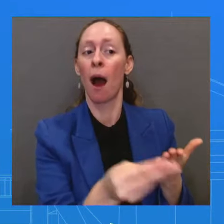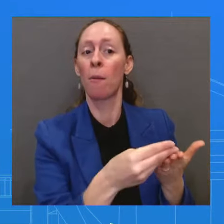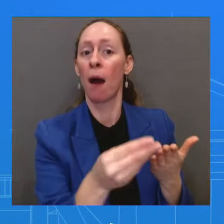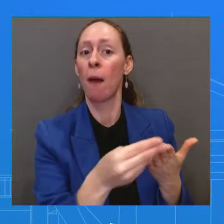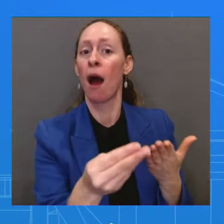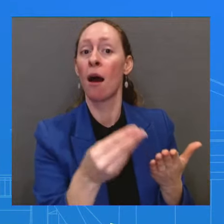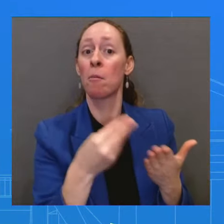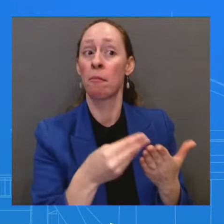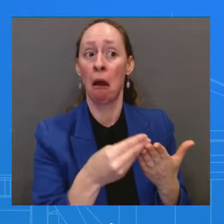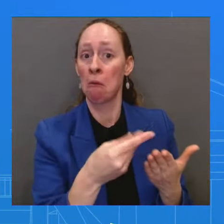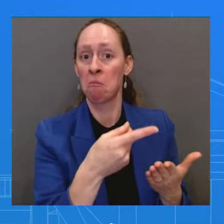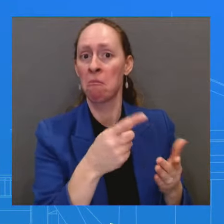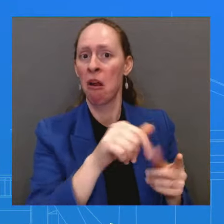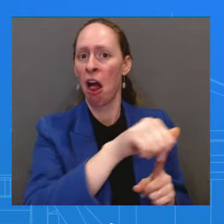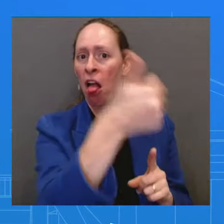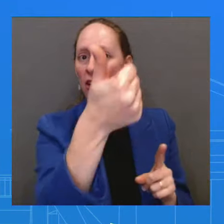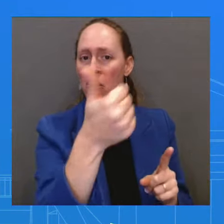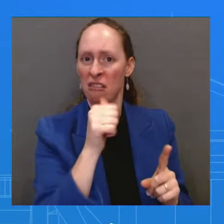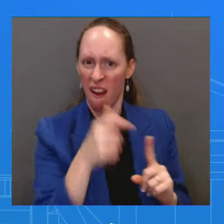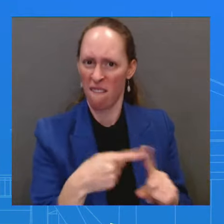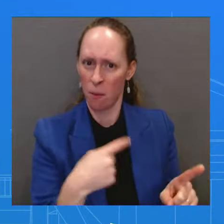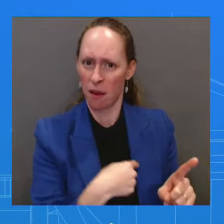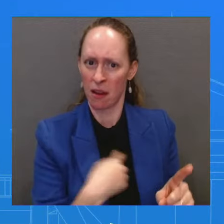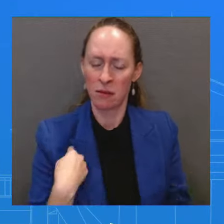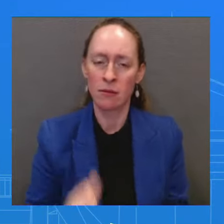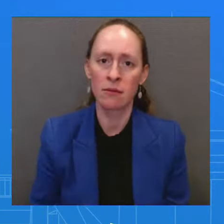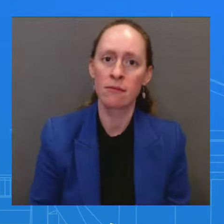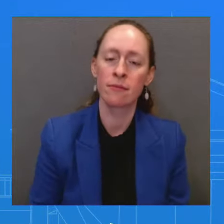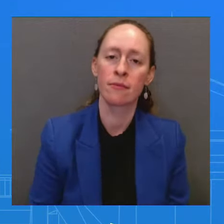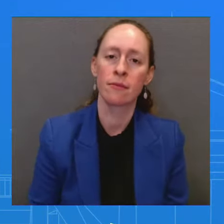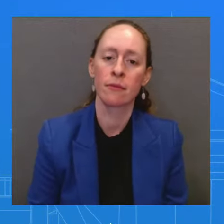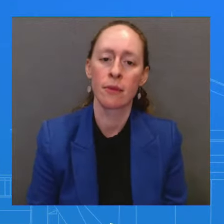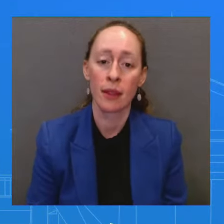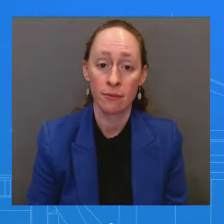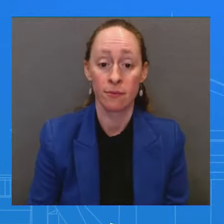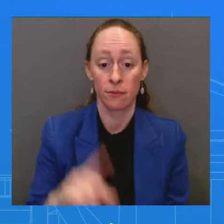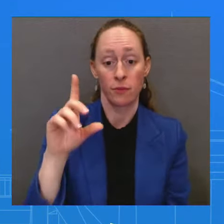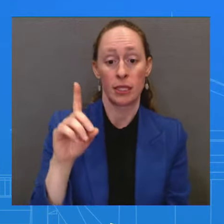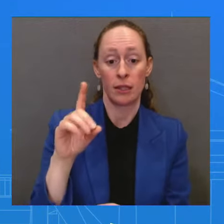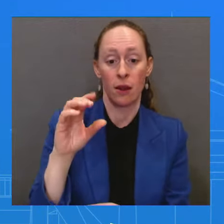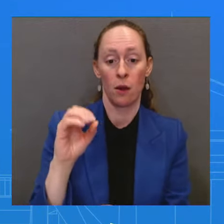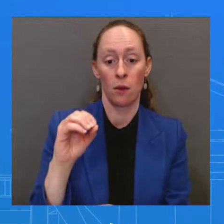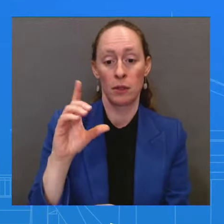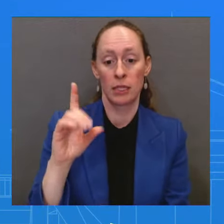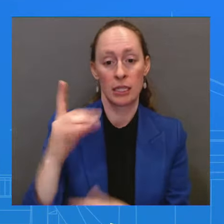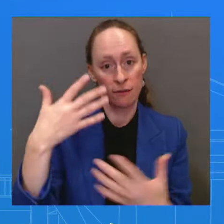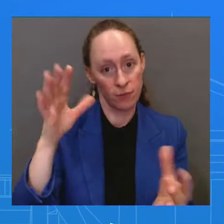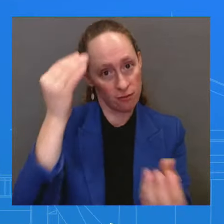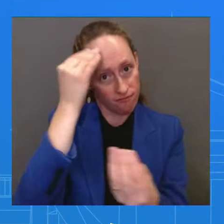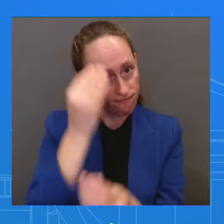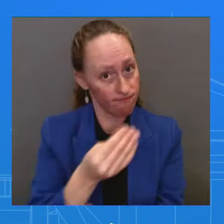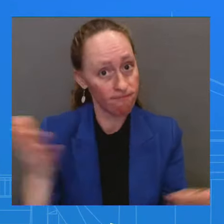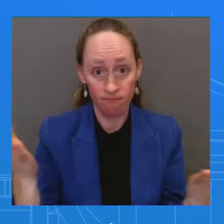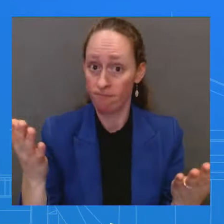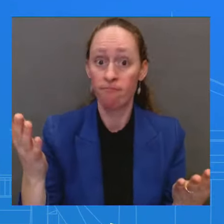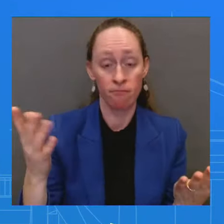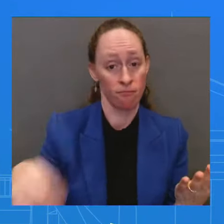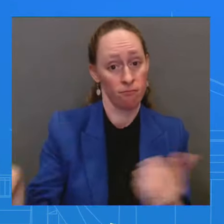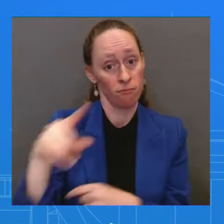The Department of Defense announced that the U.S. government trans- -- transferred 1.1 million rounds of small arms ammunition for Ukrainian infantry units.